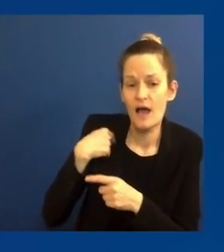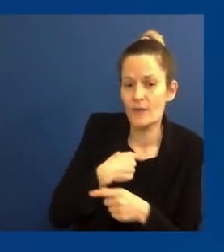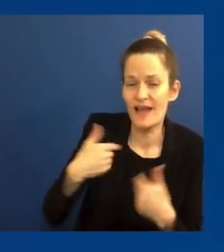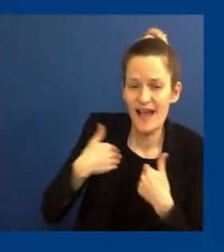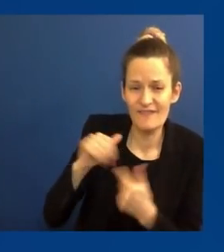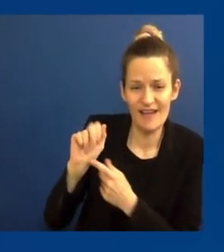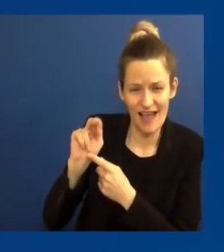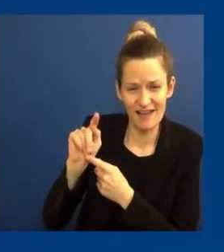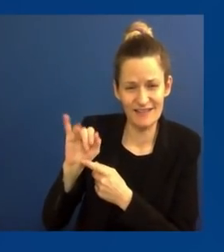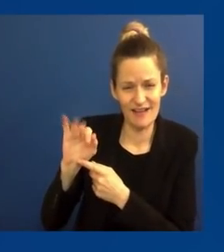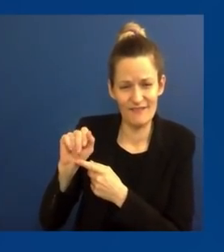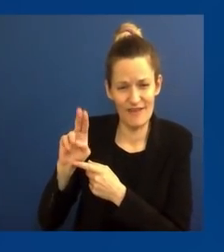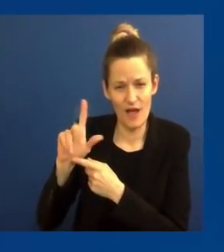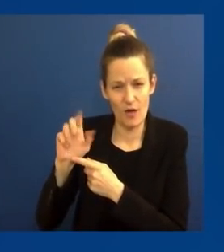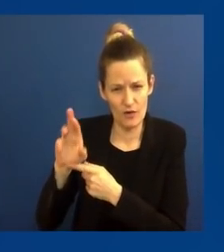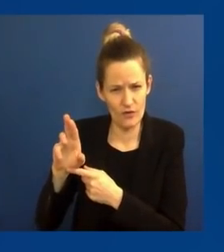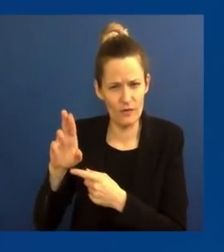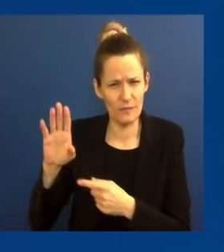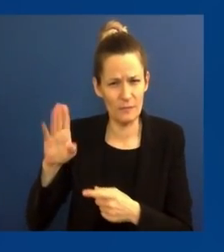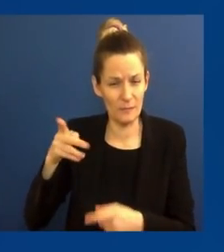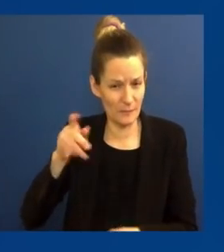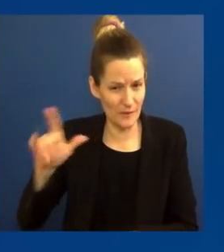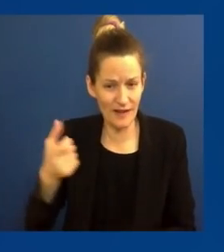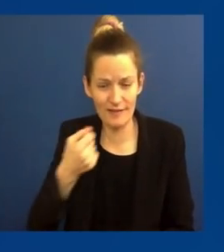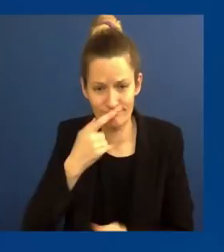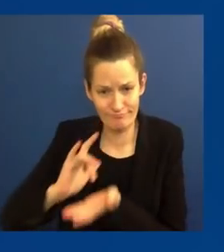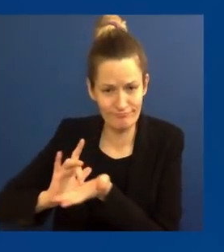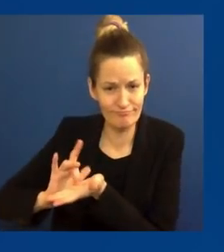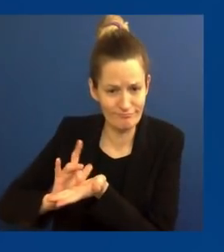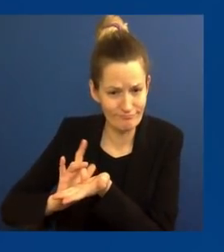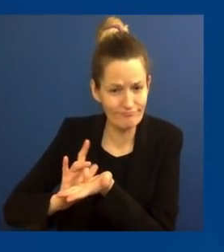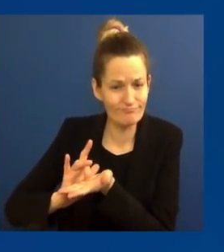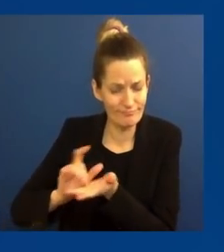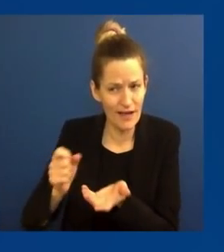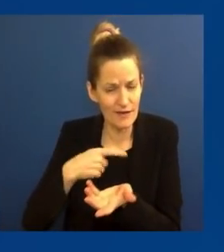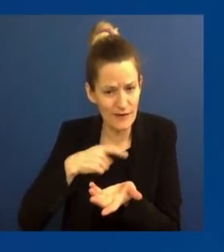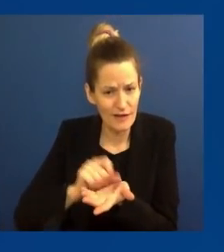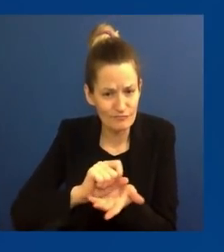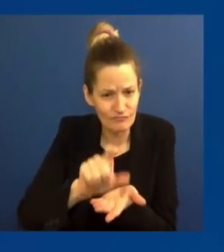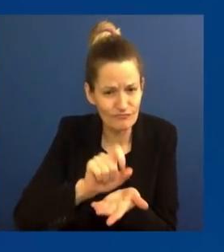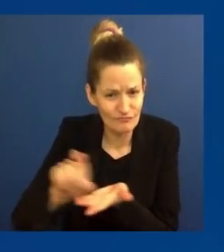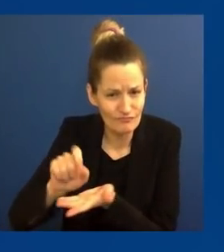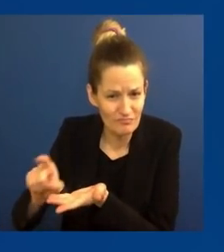We've secured 20 million treatment courses of the Pfizer antiviral pill for the American people.